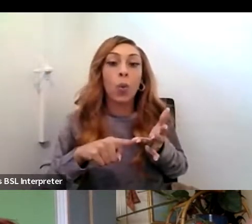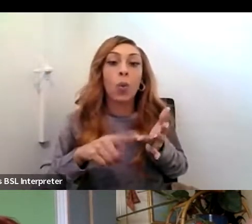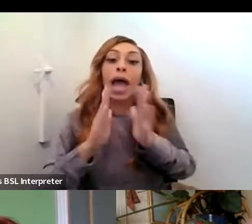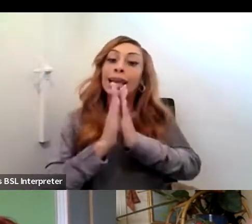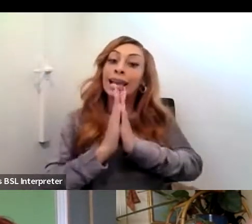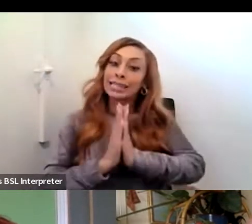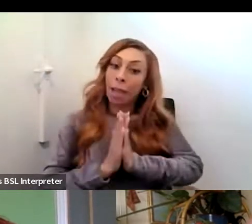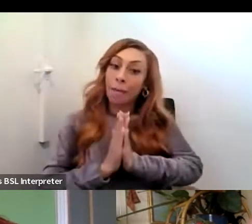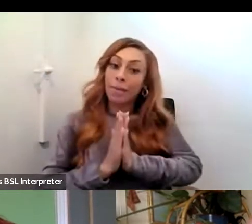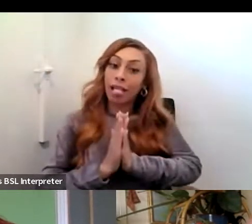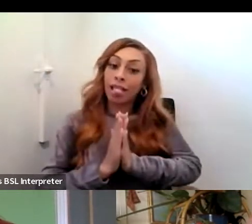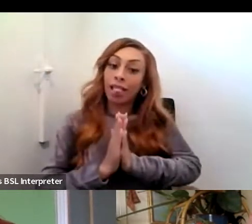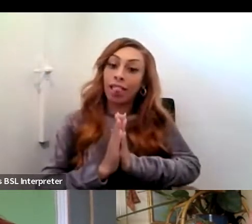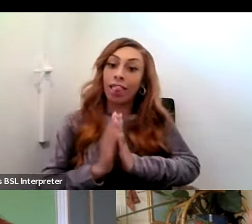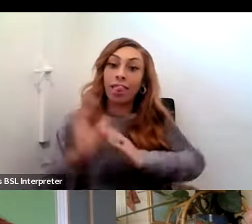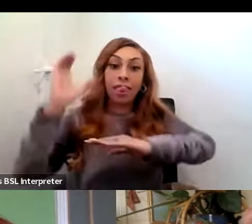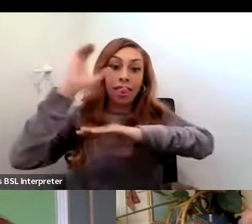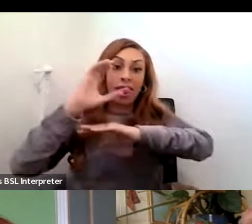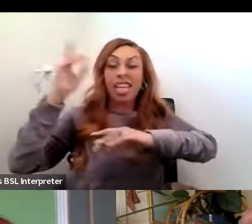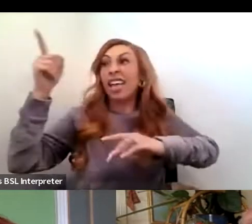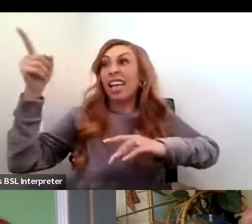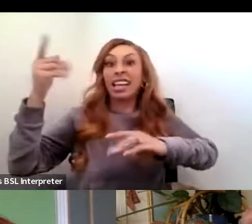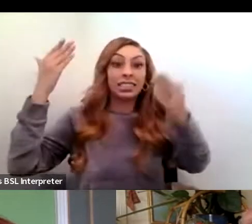So we're able to travel the world on our digital bus,